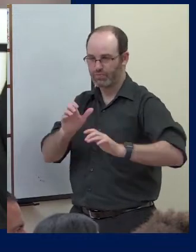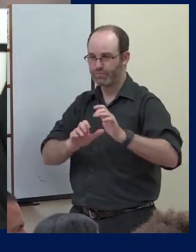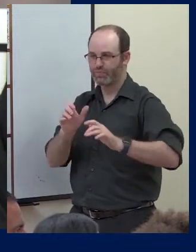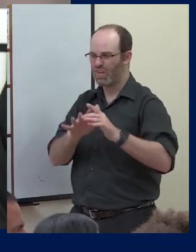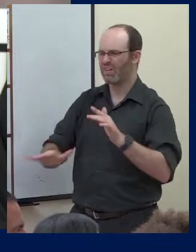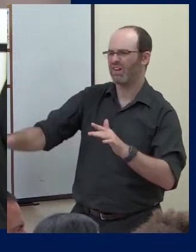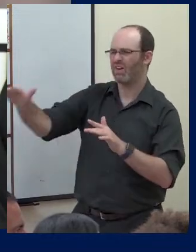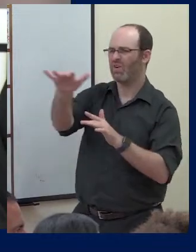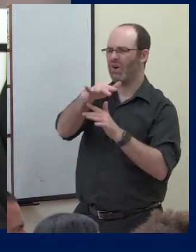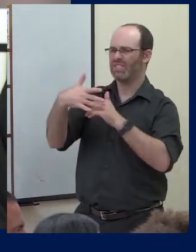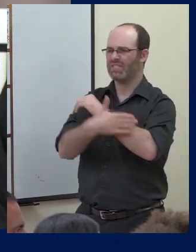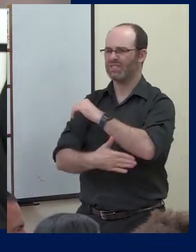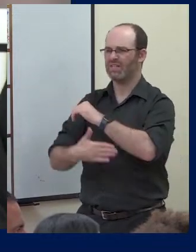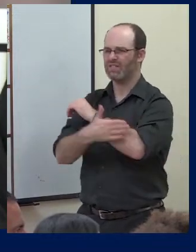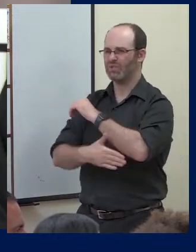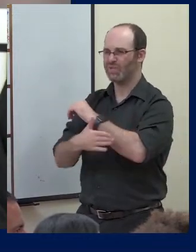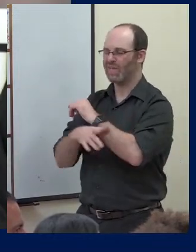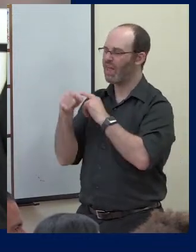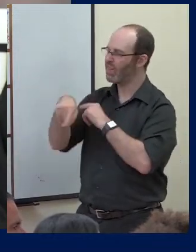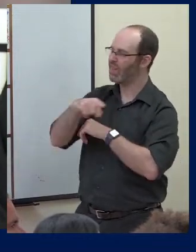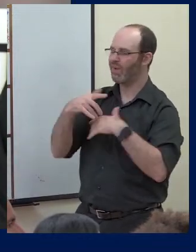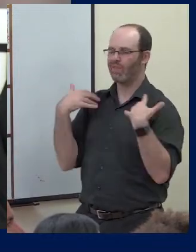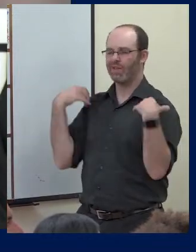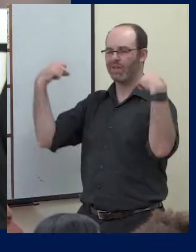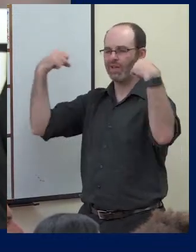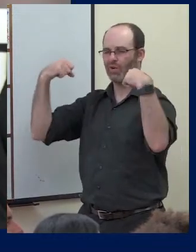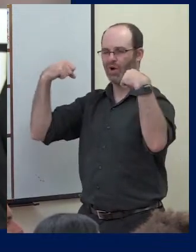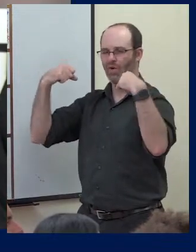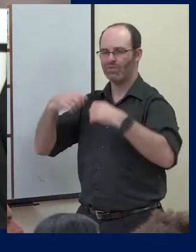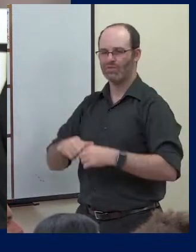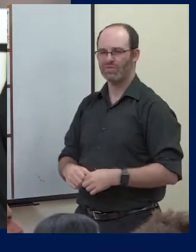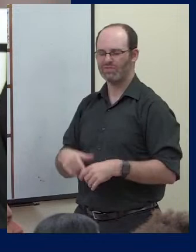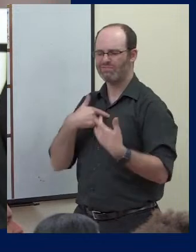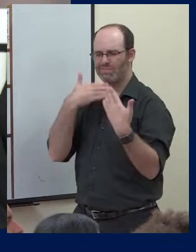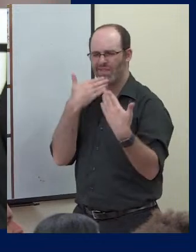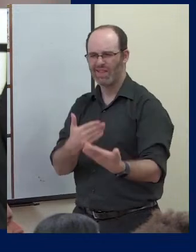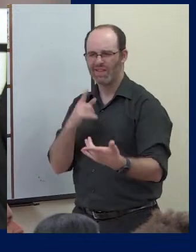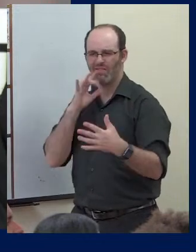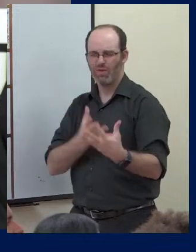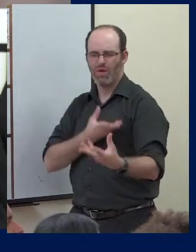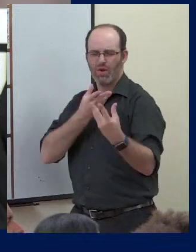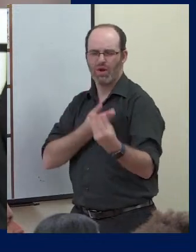They are heroes here and I think them for the compassion, the commitment, the dedication